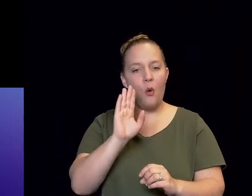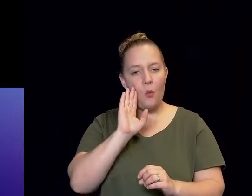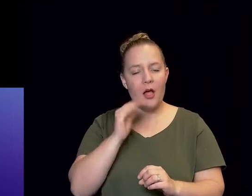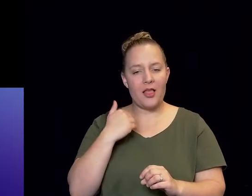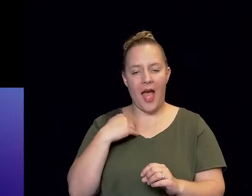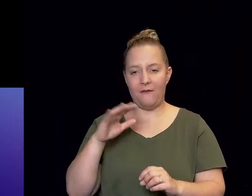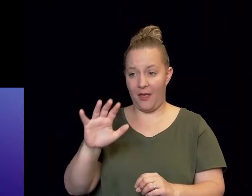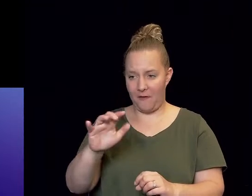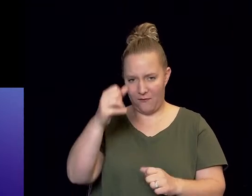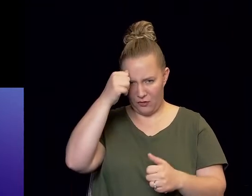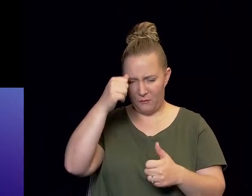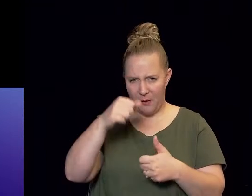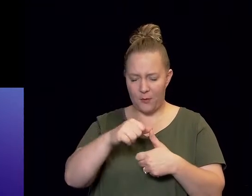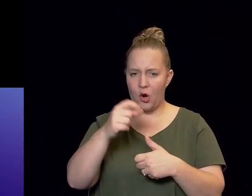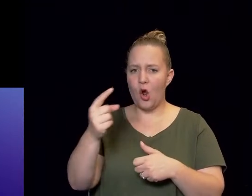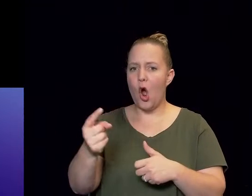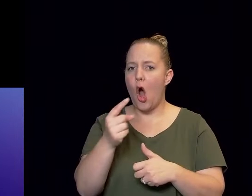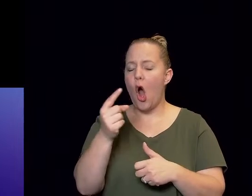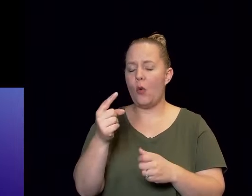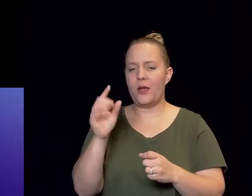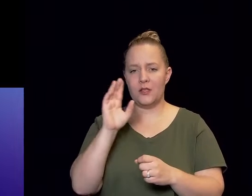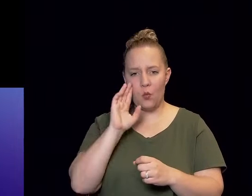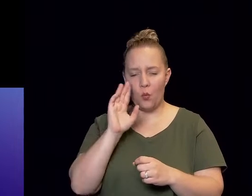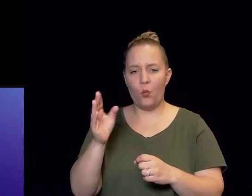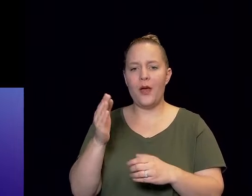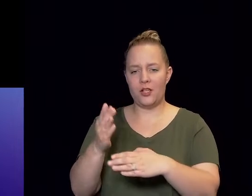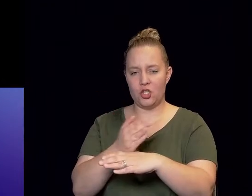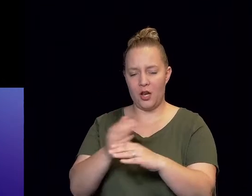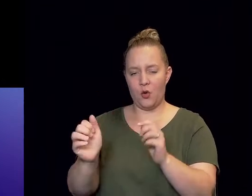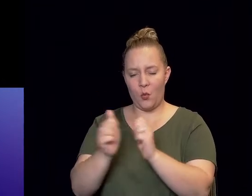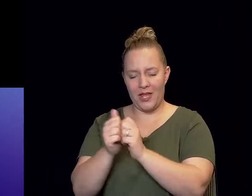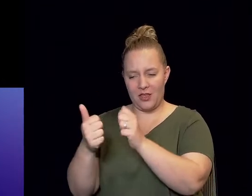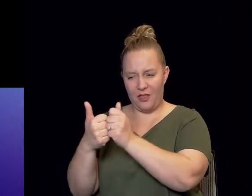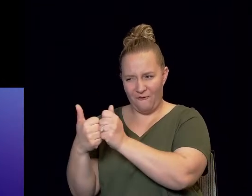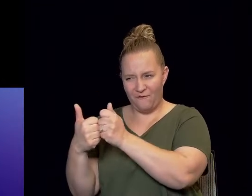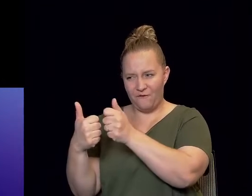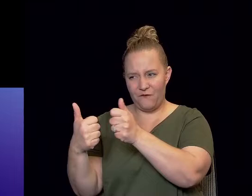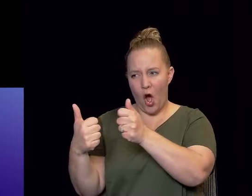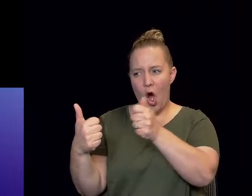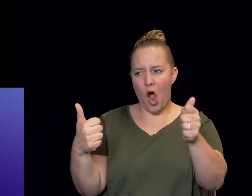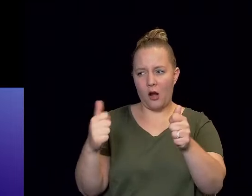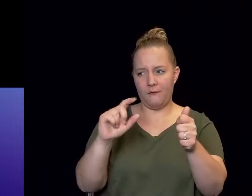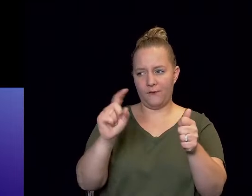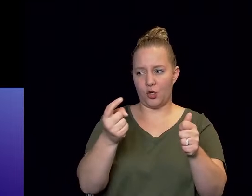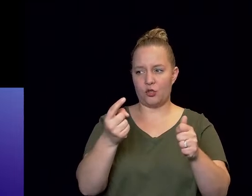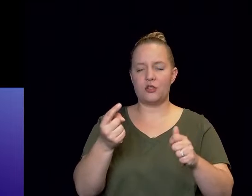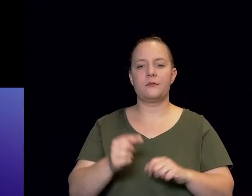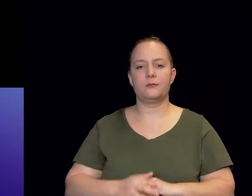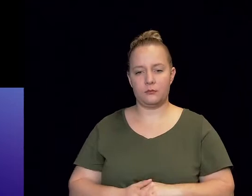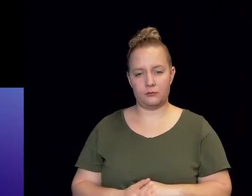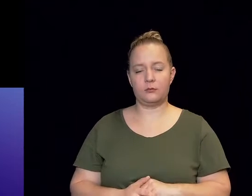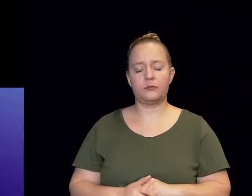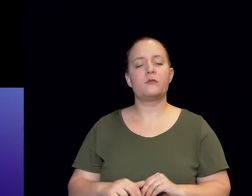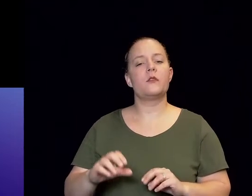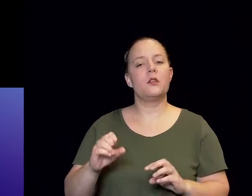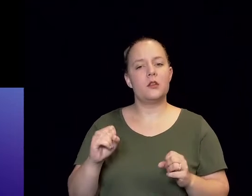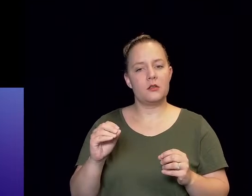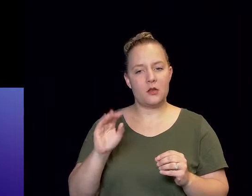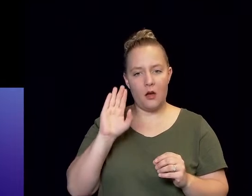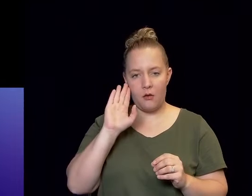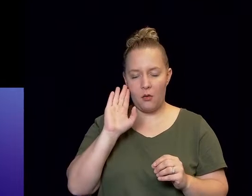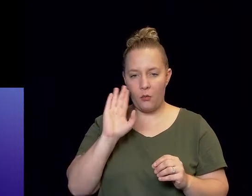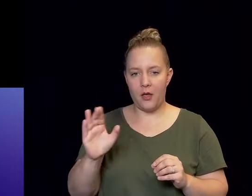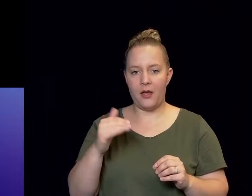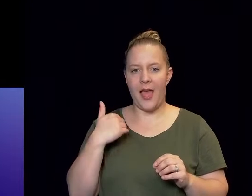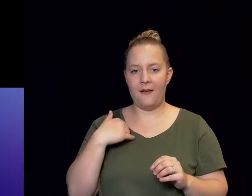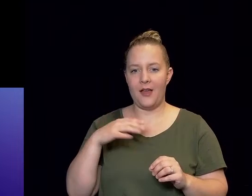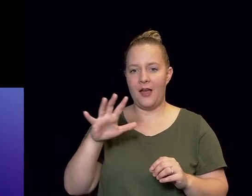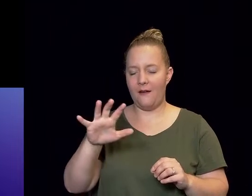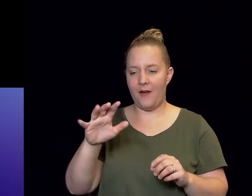remember we're always going to distribute to the far left term first. So, I'm going to take 5 times 1.